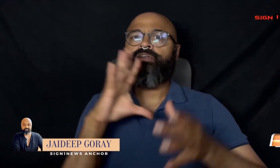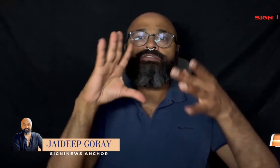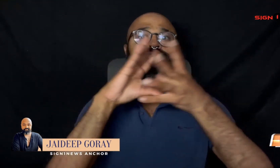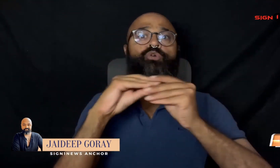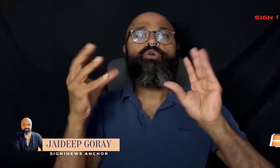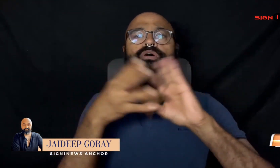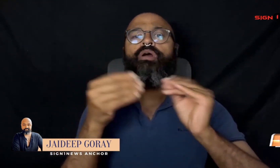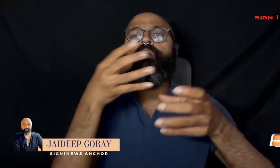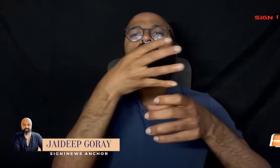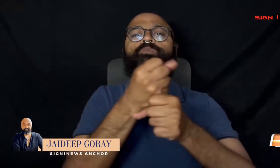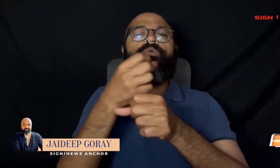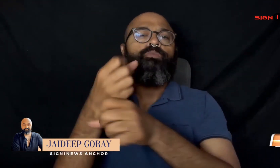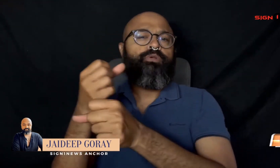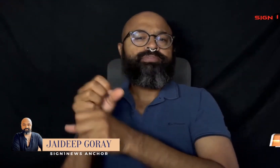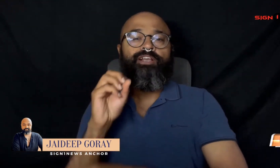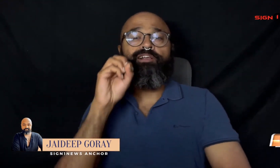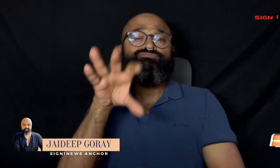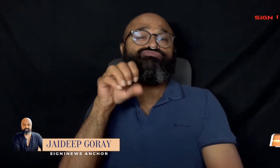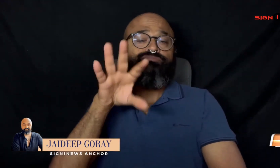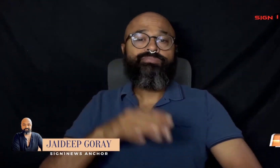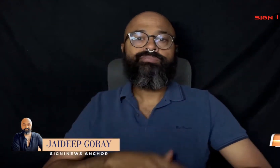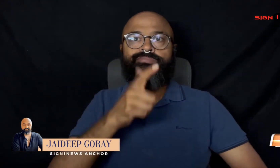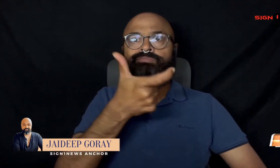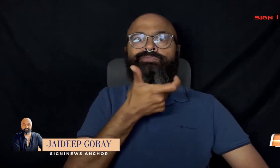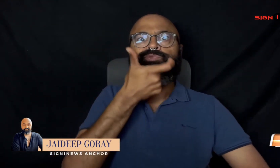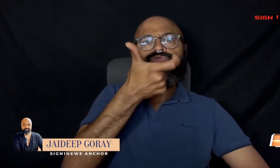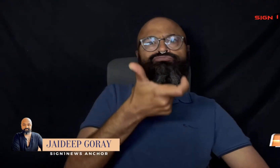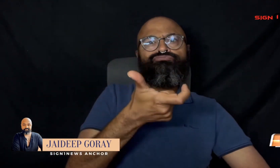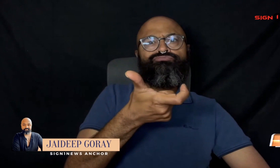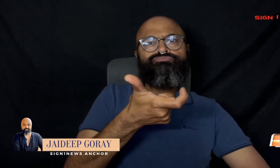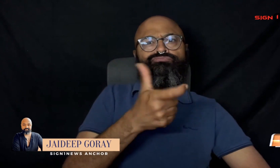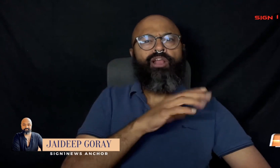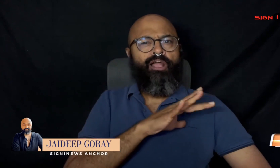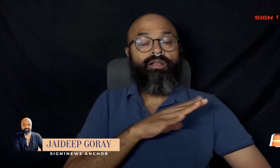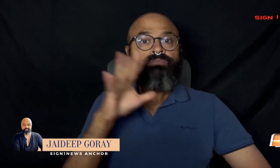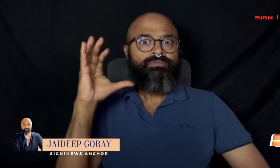here's a quick look at the top trending stories making headlines today if you post